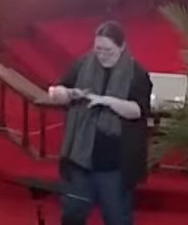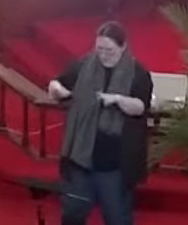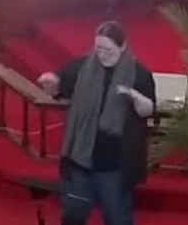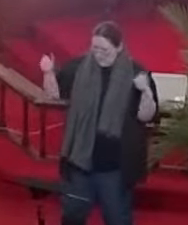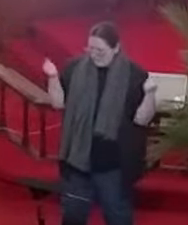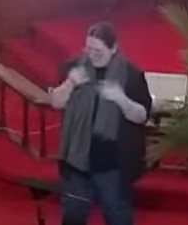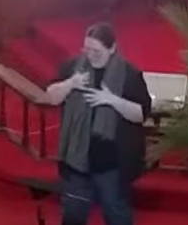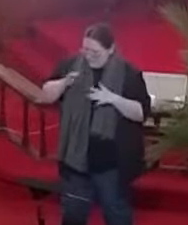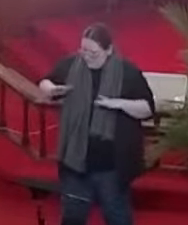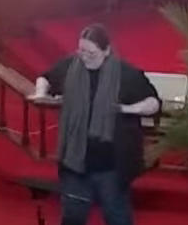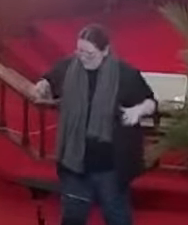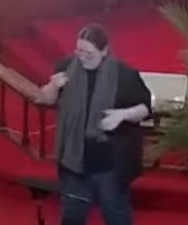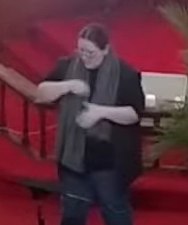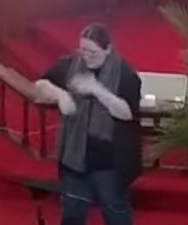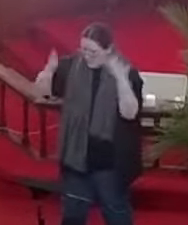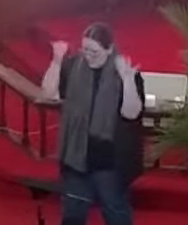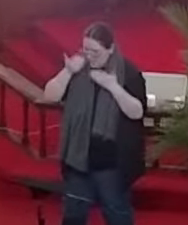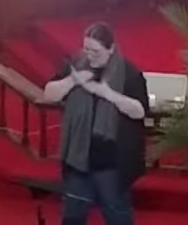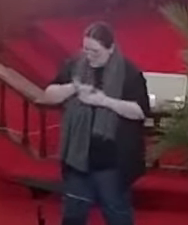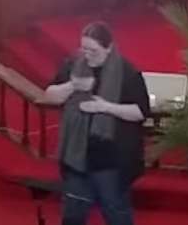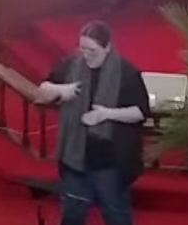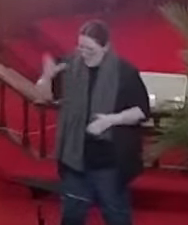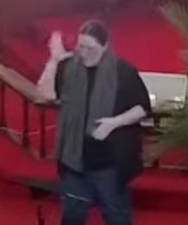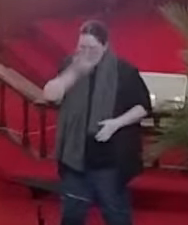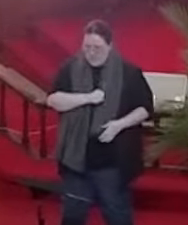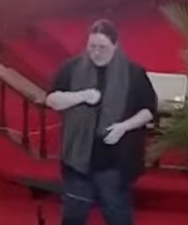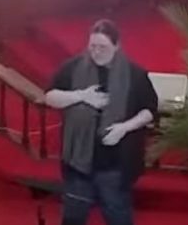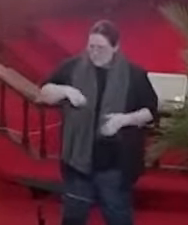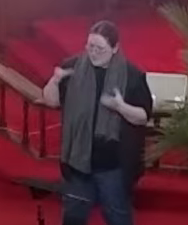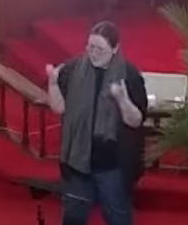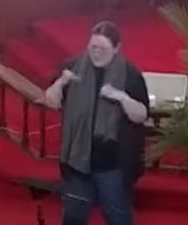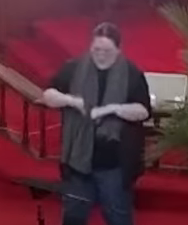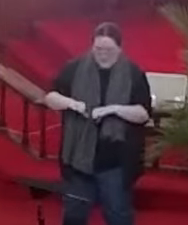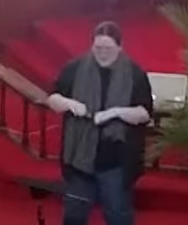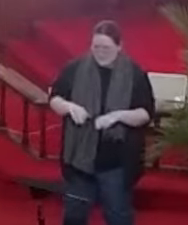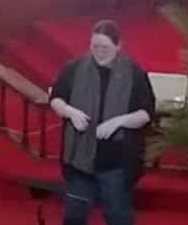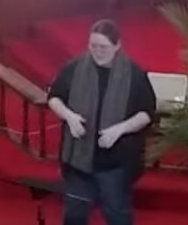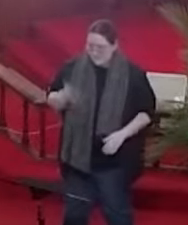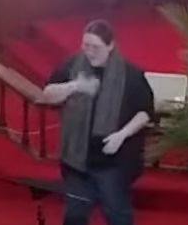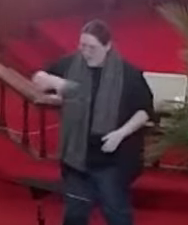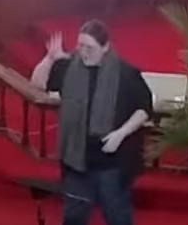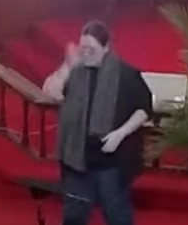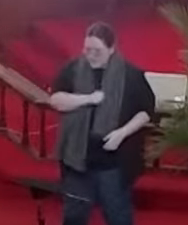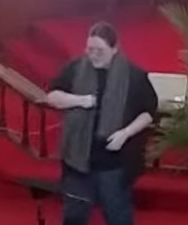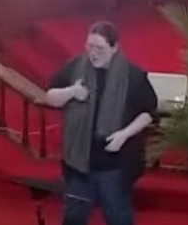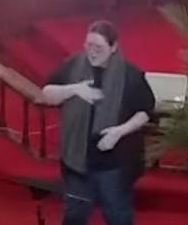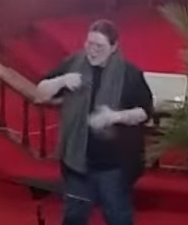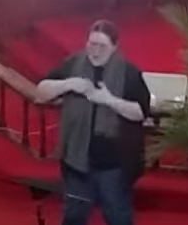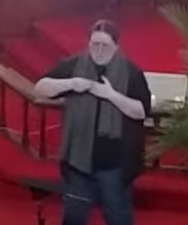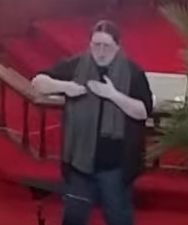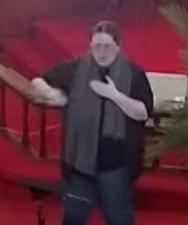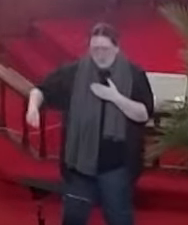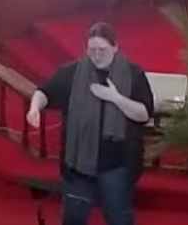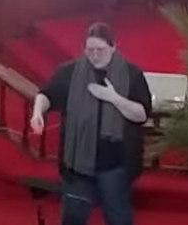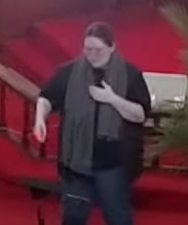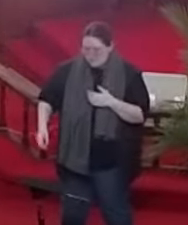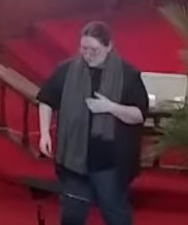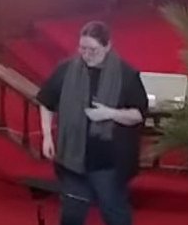into the darkness. I missed my chance. I missed my miracle.